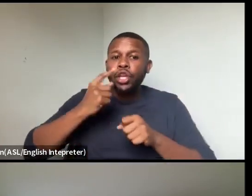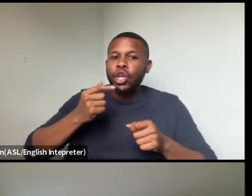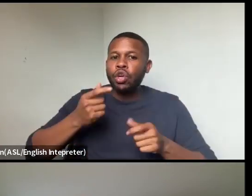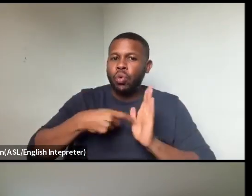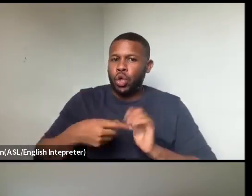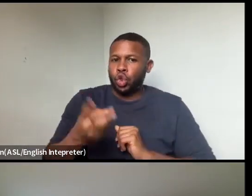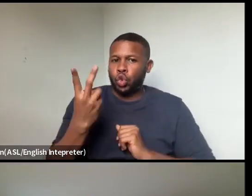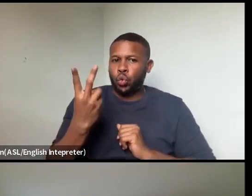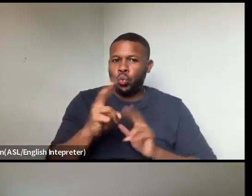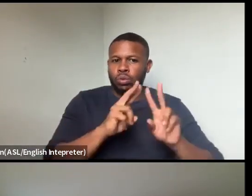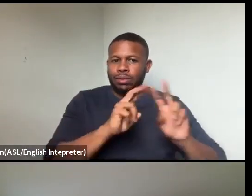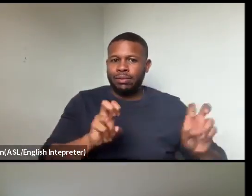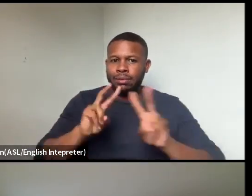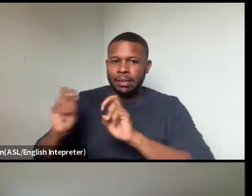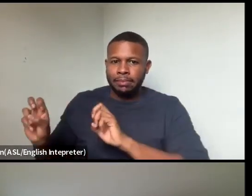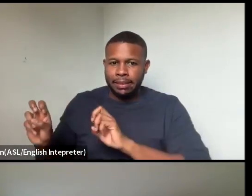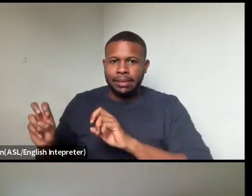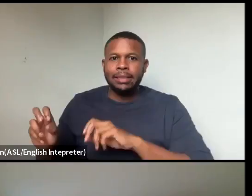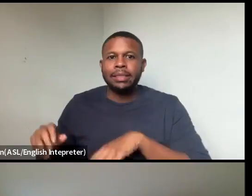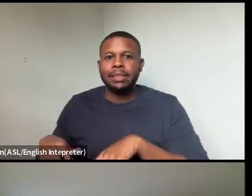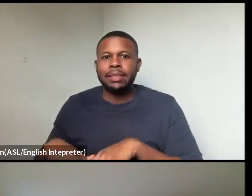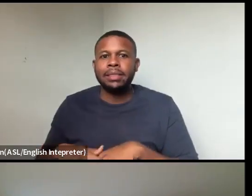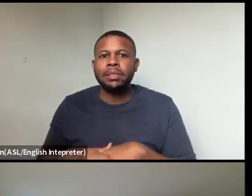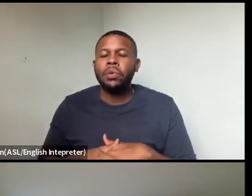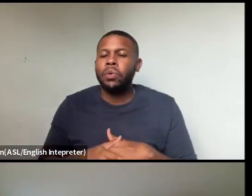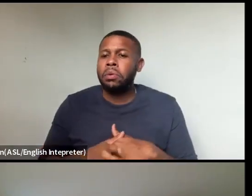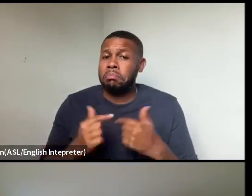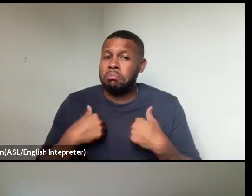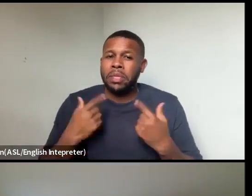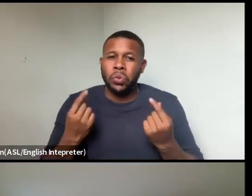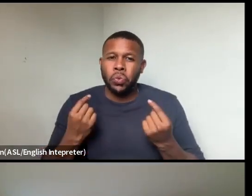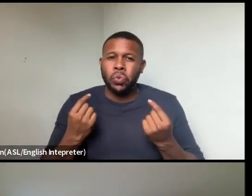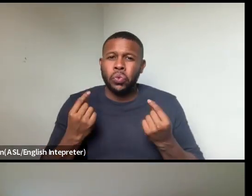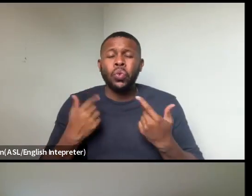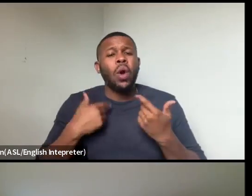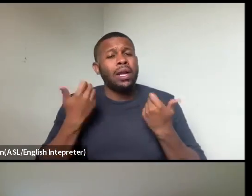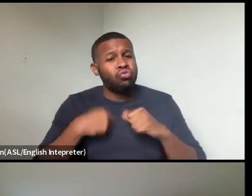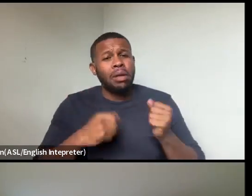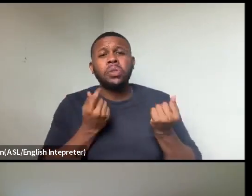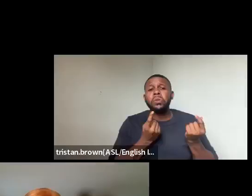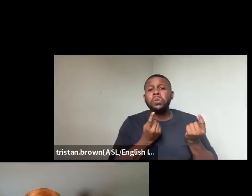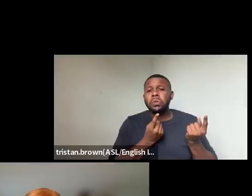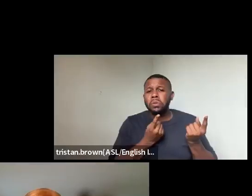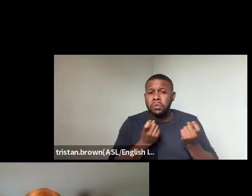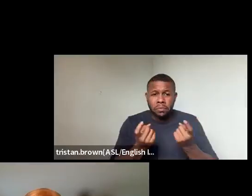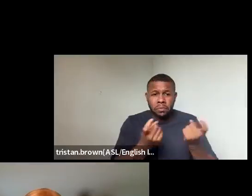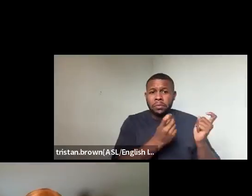blanks. So it really is kind of a